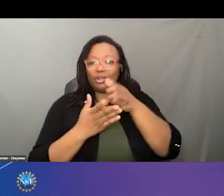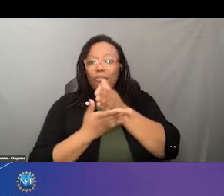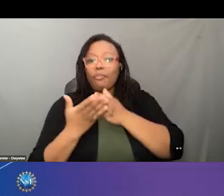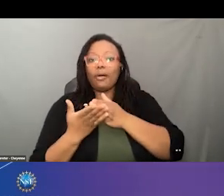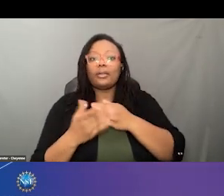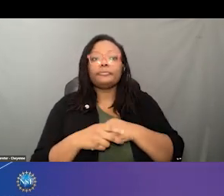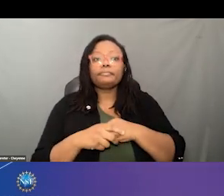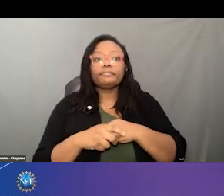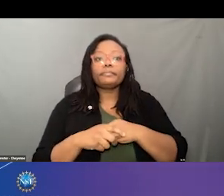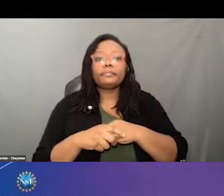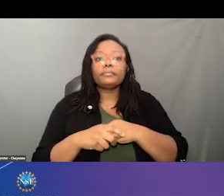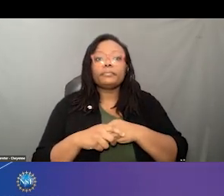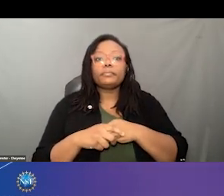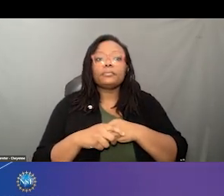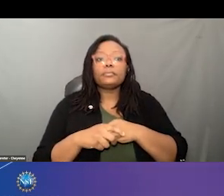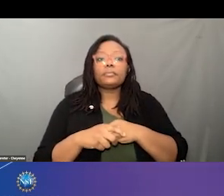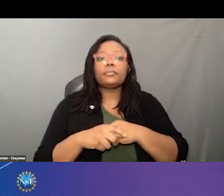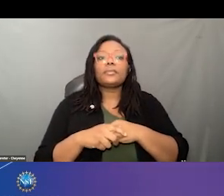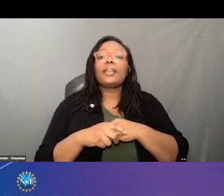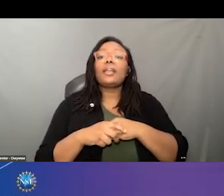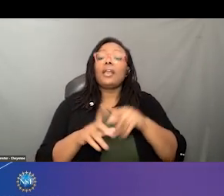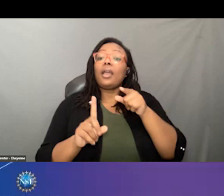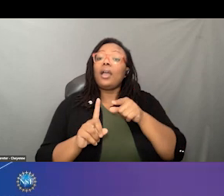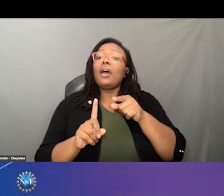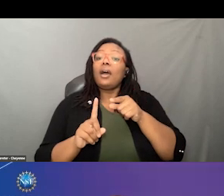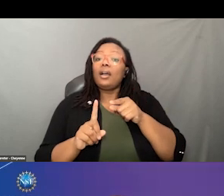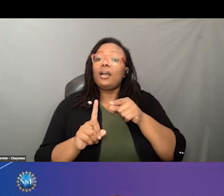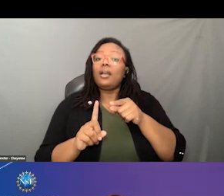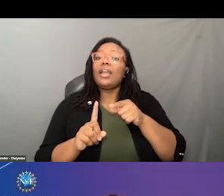Sub-award agreements: Jannele mentioned before that it's very important